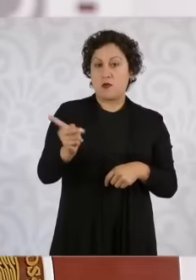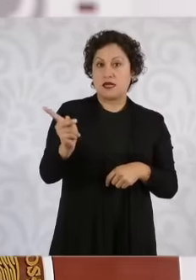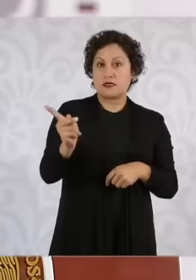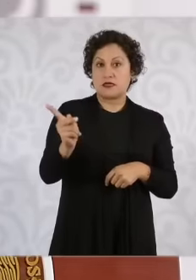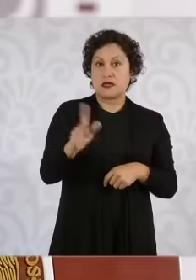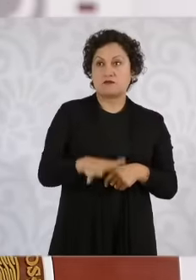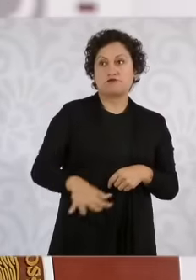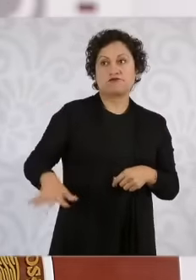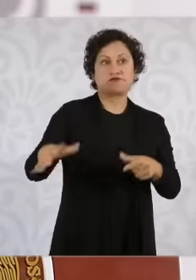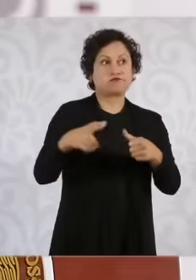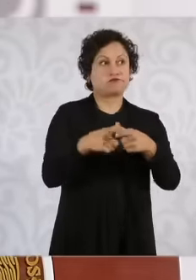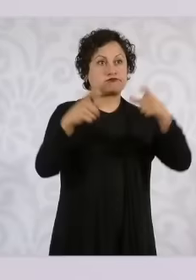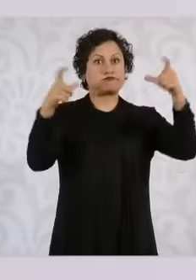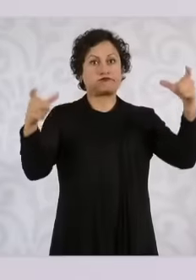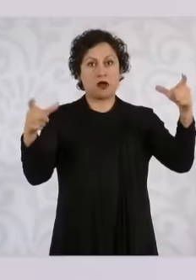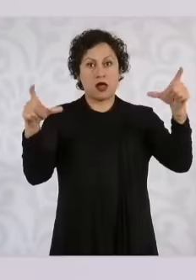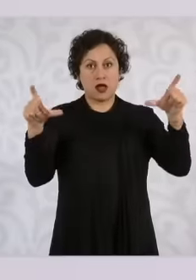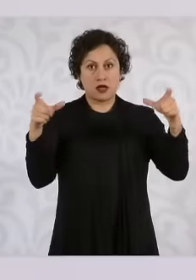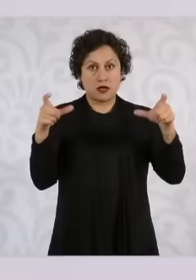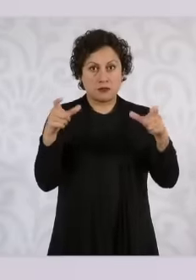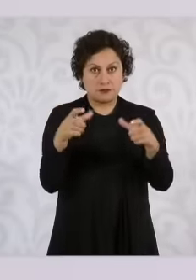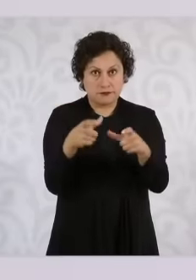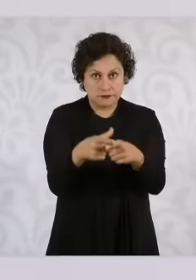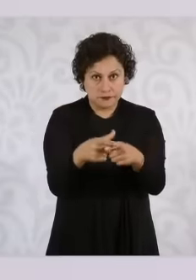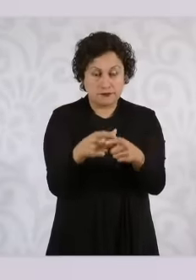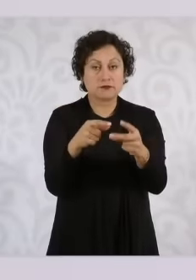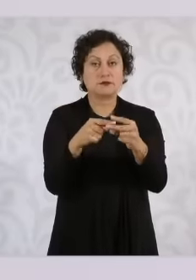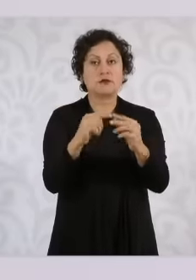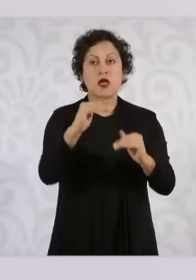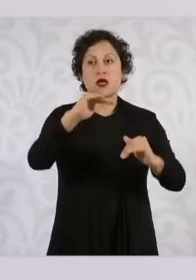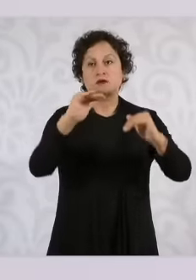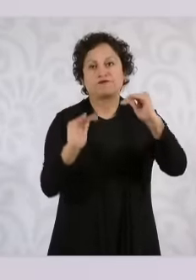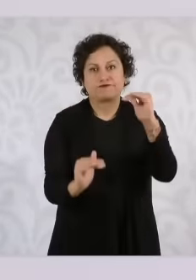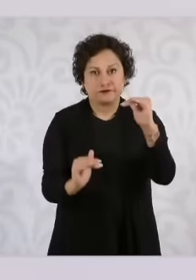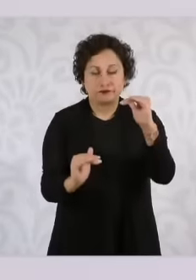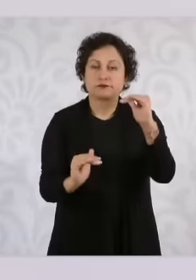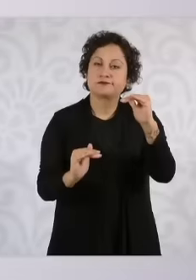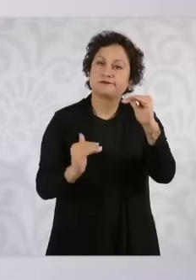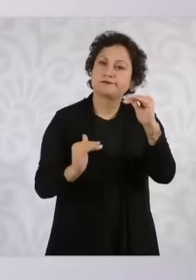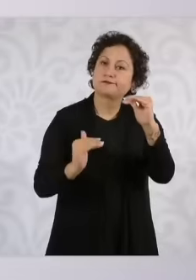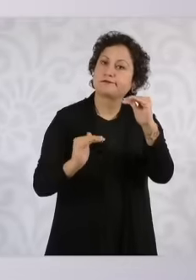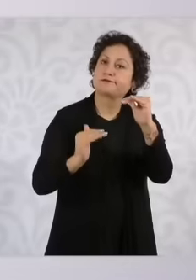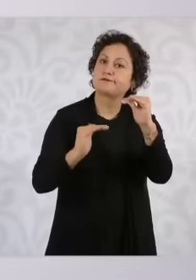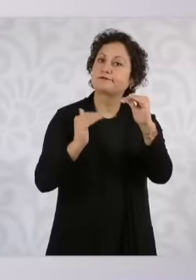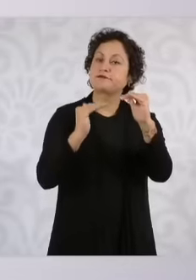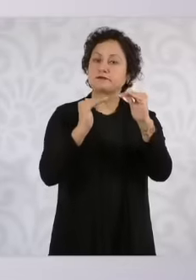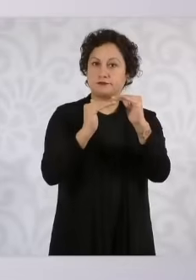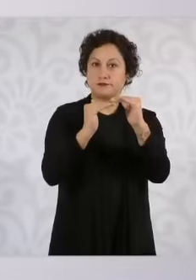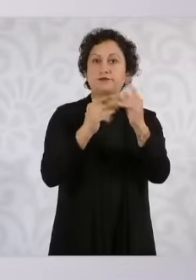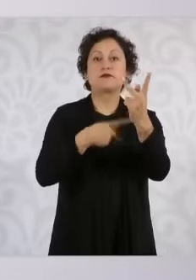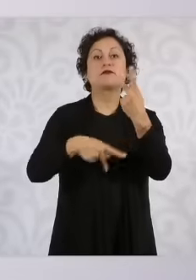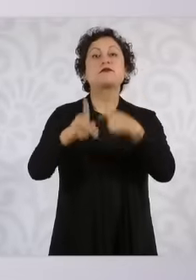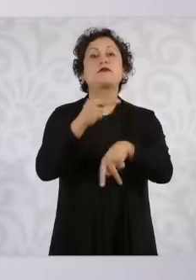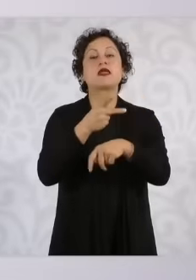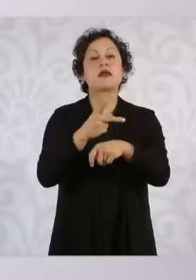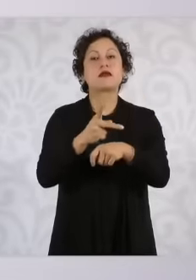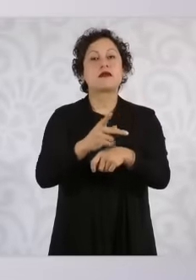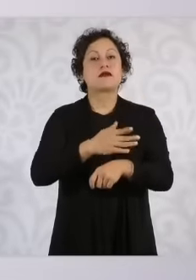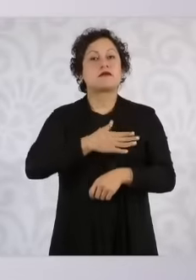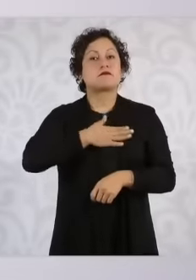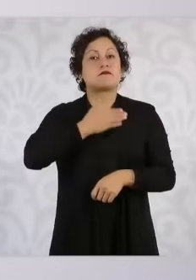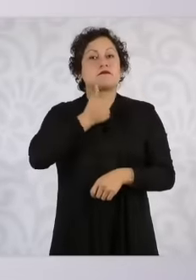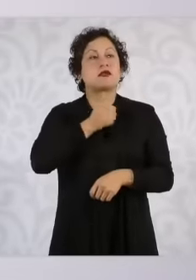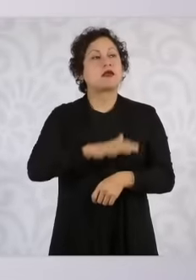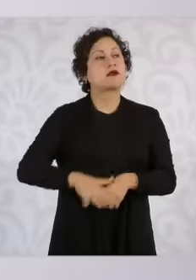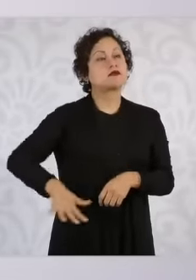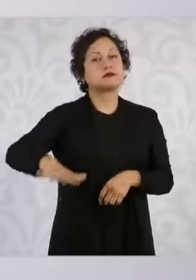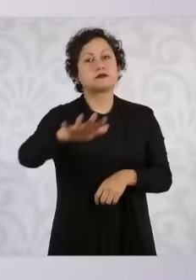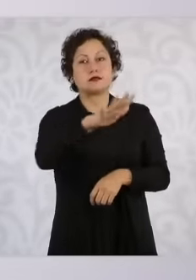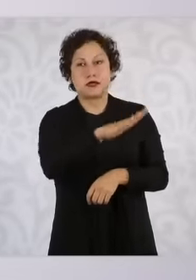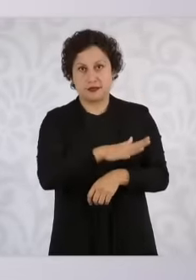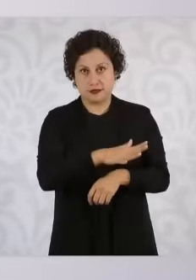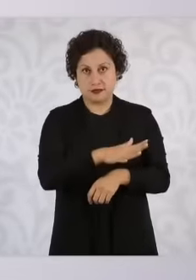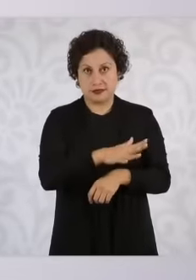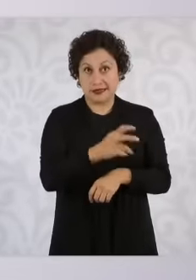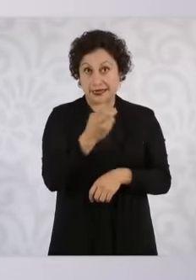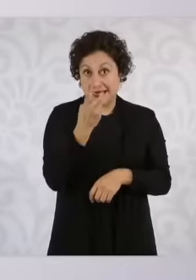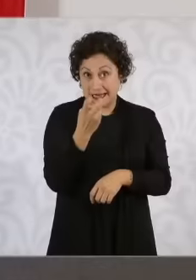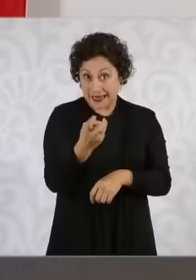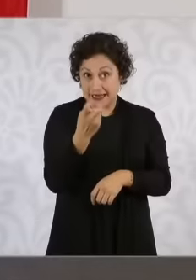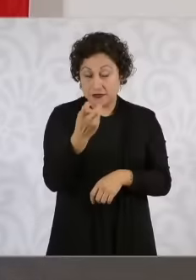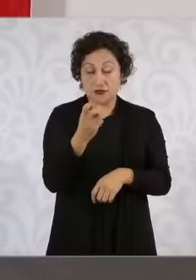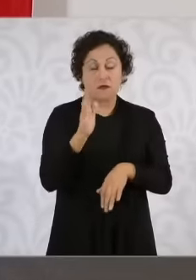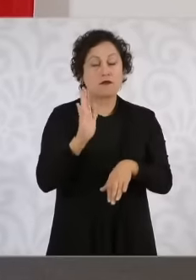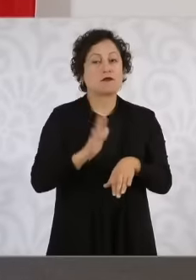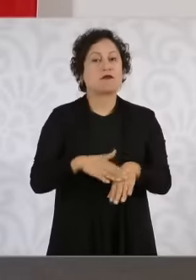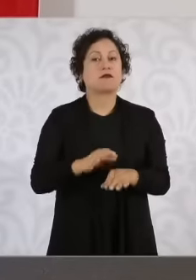inequalities and generating well-being is, let's say, the most important cause of a